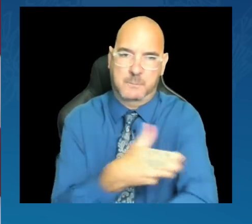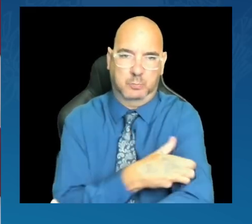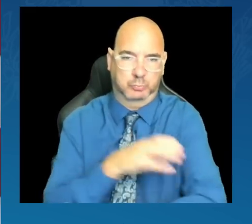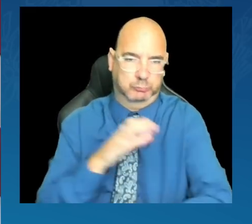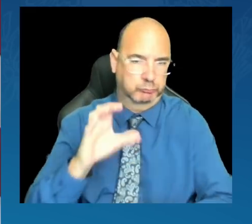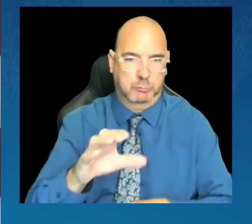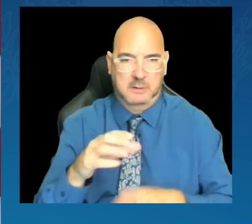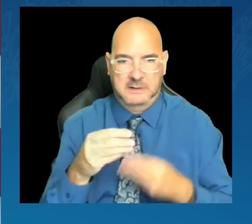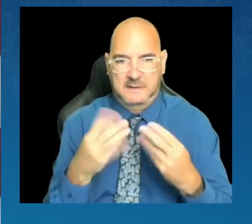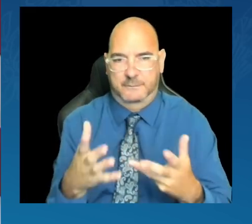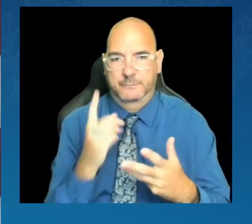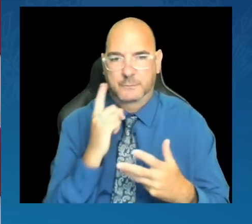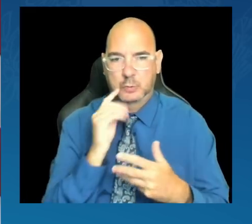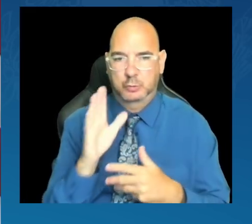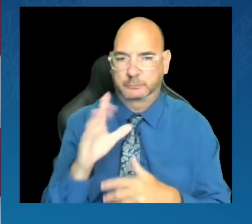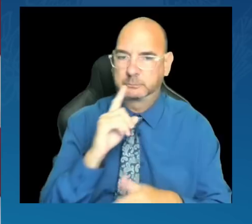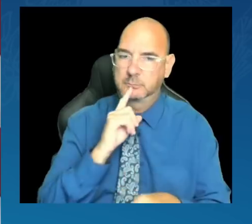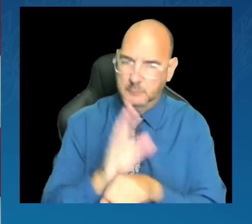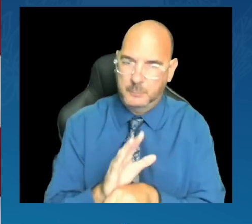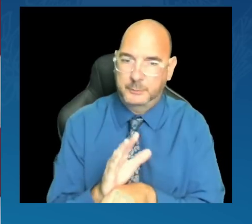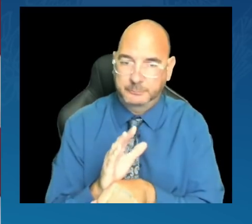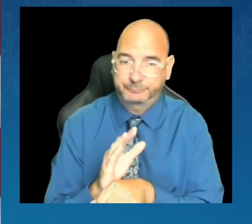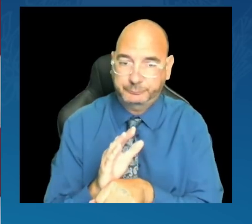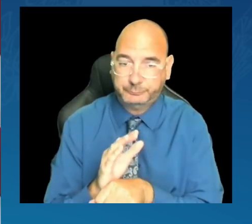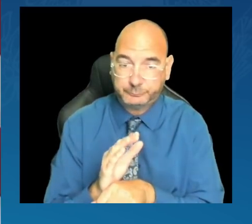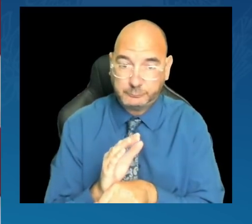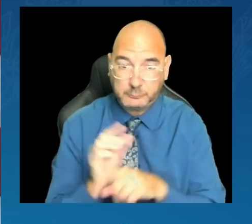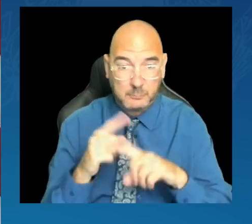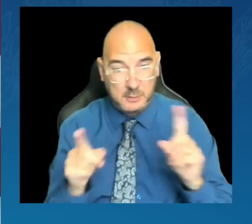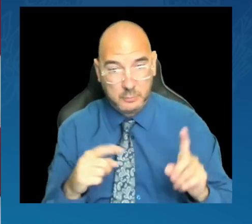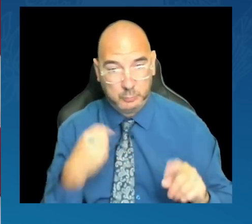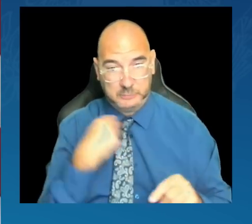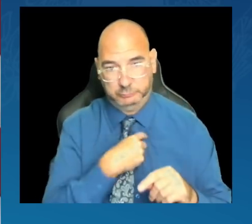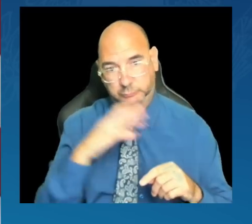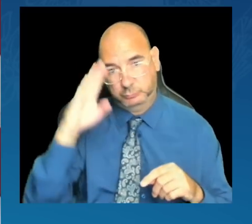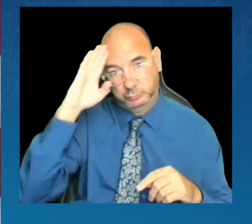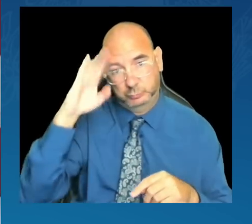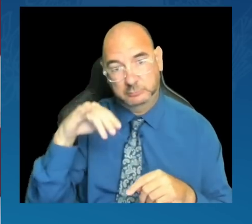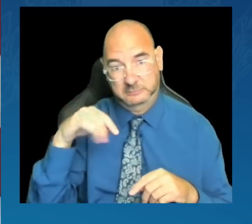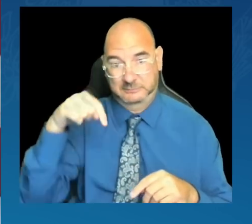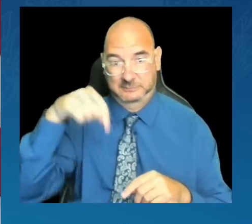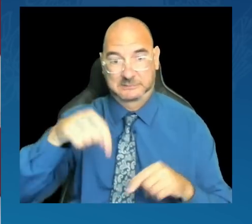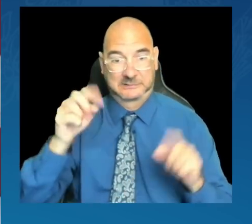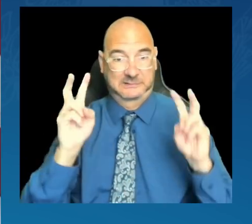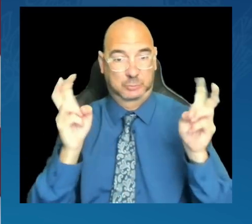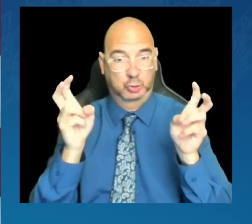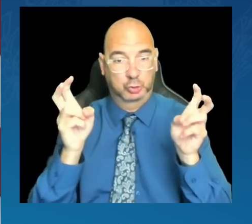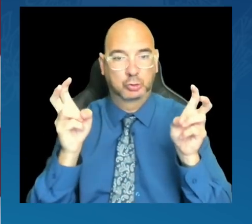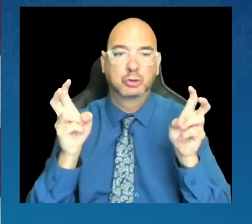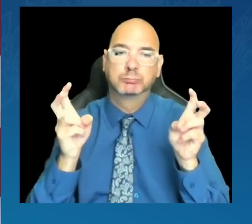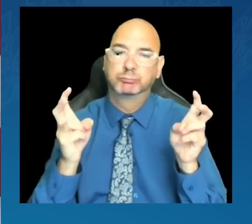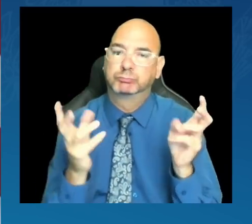But what we know is that this issue of access to reproductive care